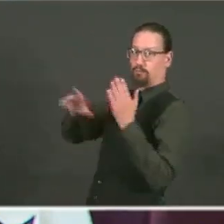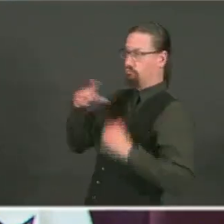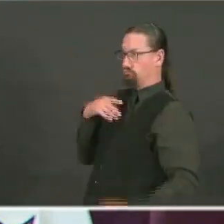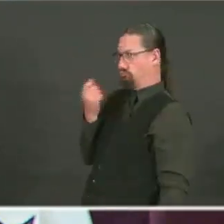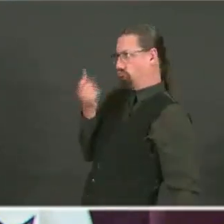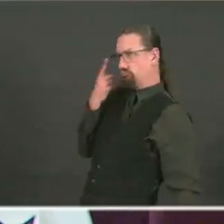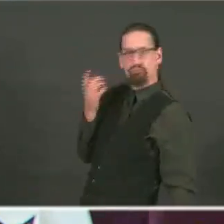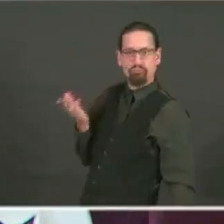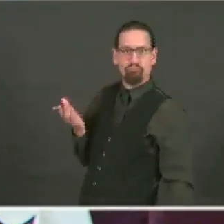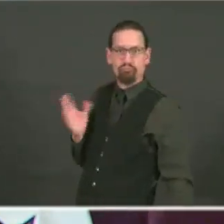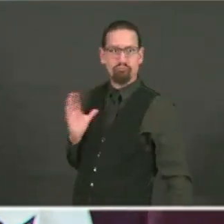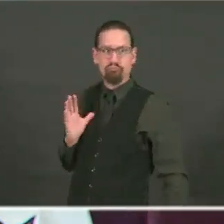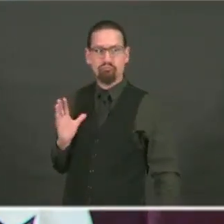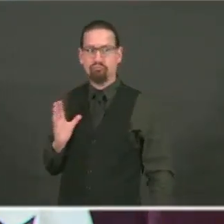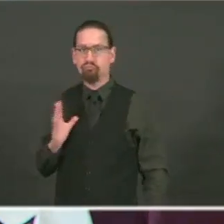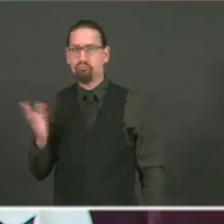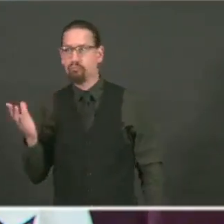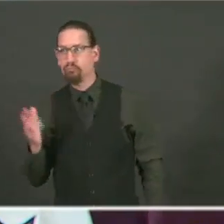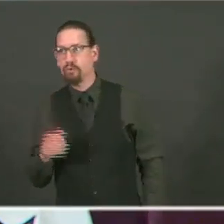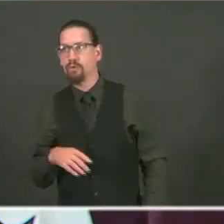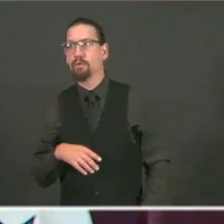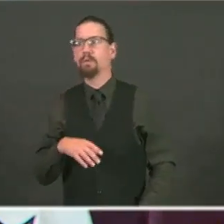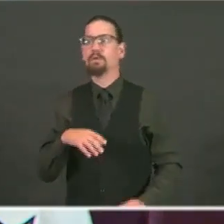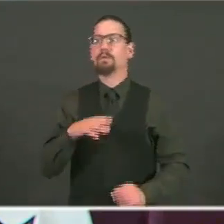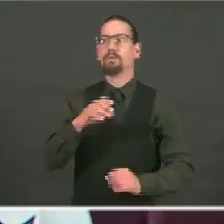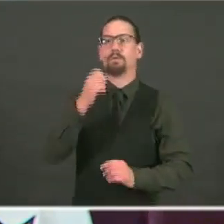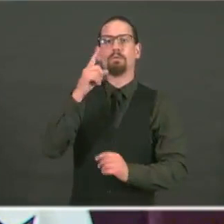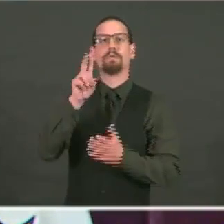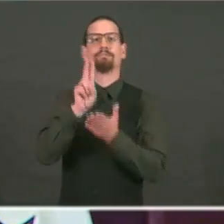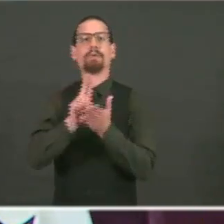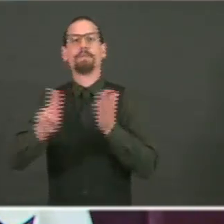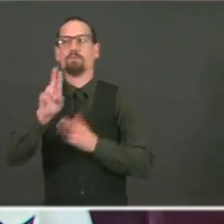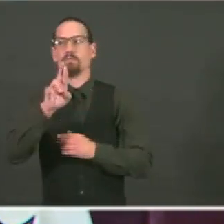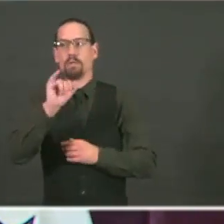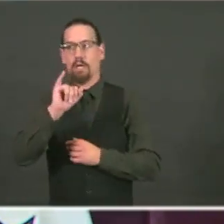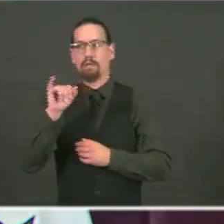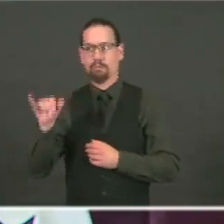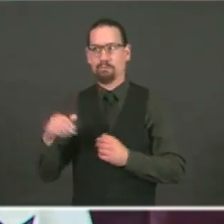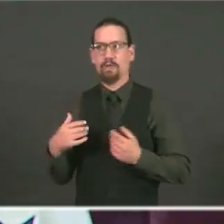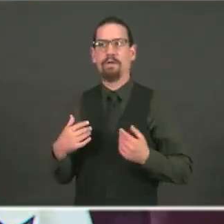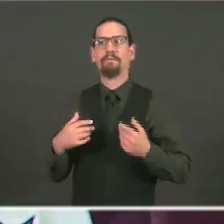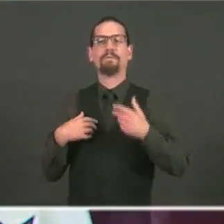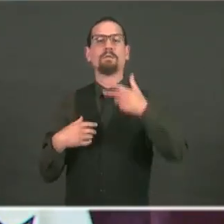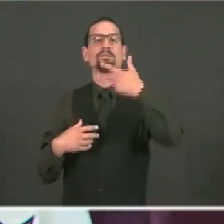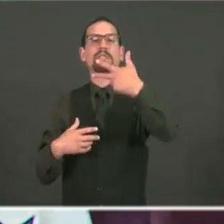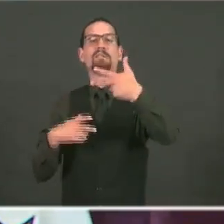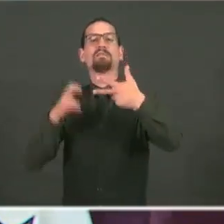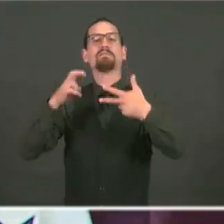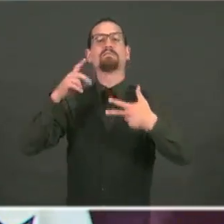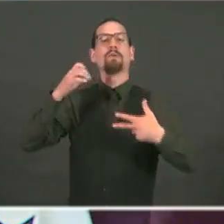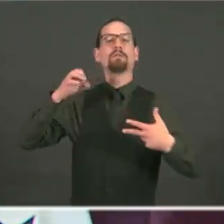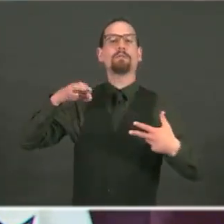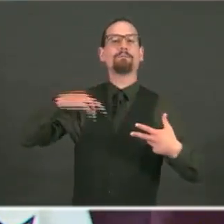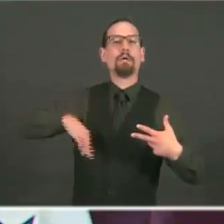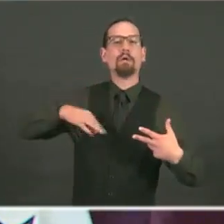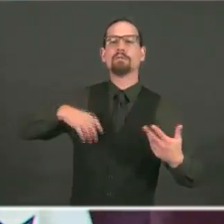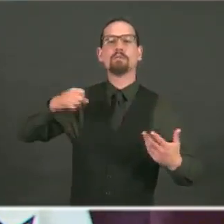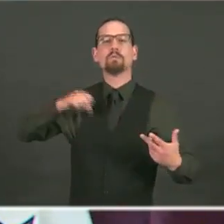AT URI THERE WERE THREE GREEK HOUSES IN WHICH WE SAW 6 CASES